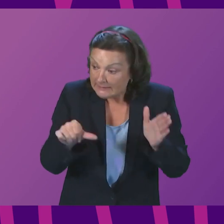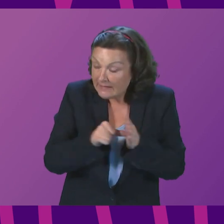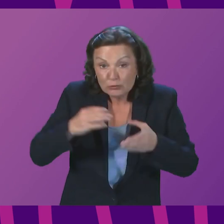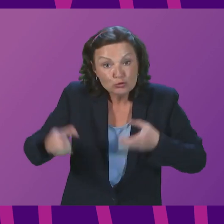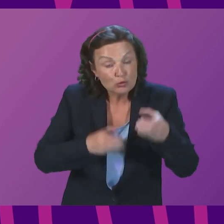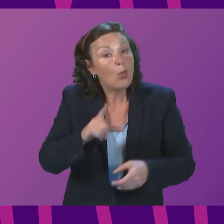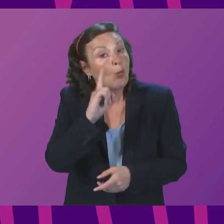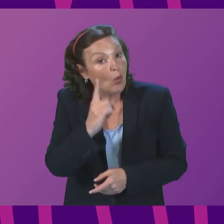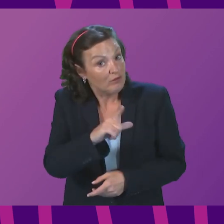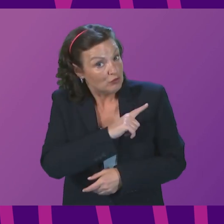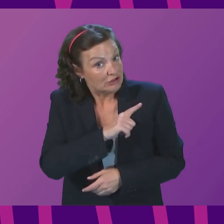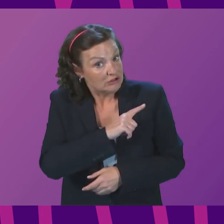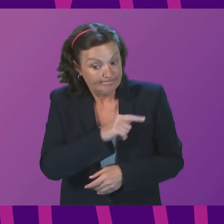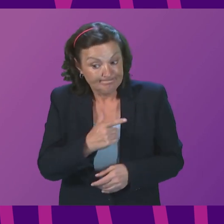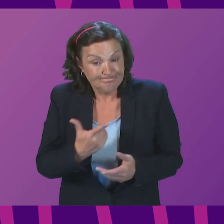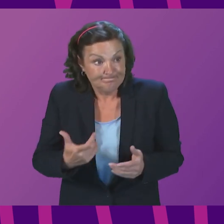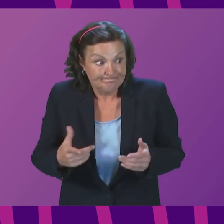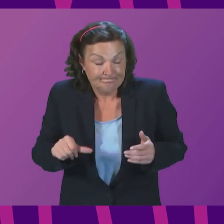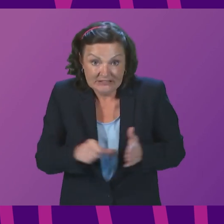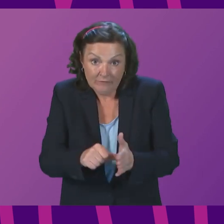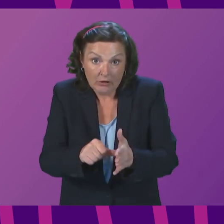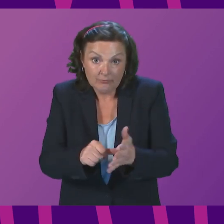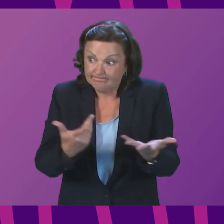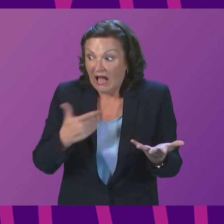One of the reasons why recruitment is such a challenge—it is appropriate to say this,